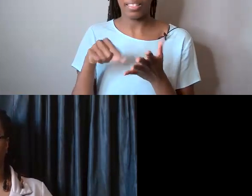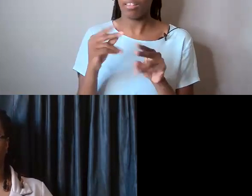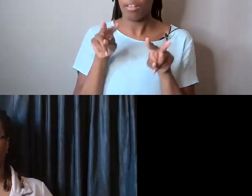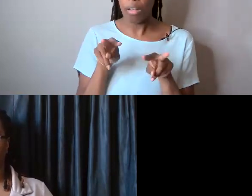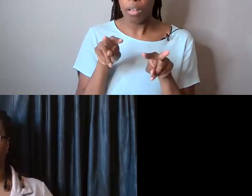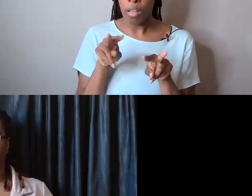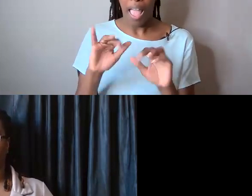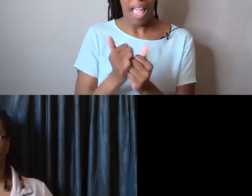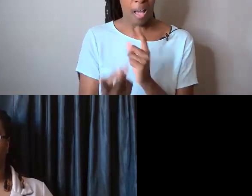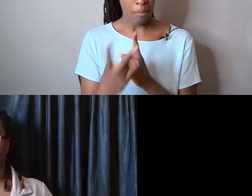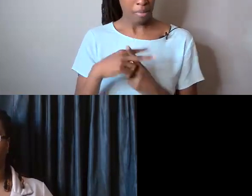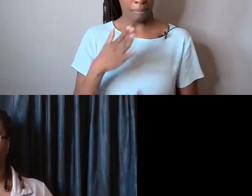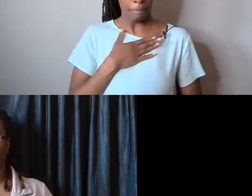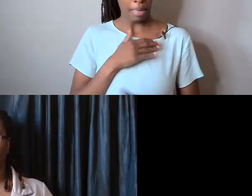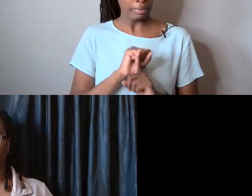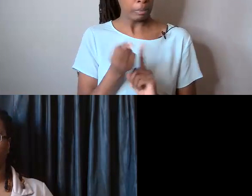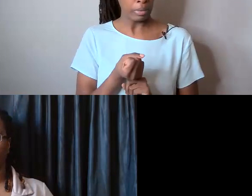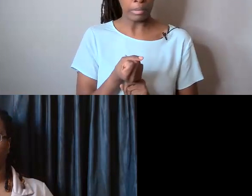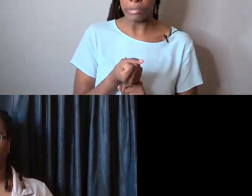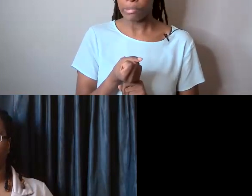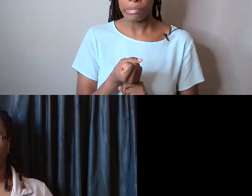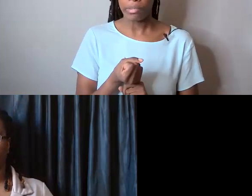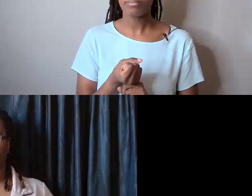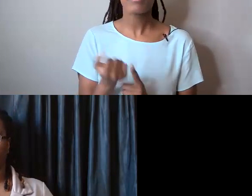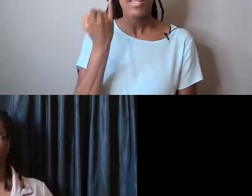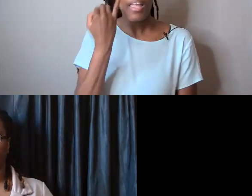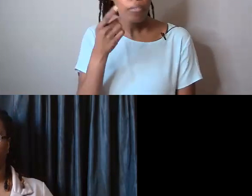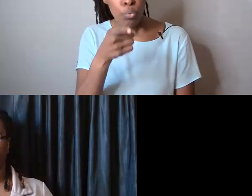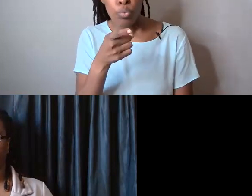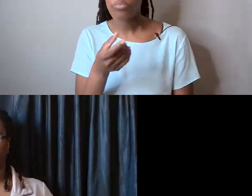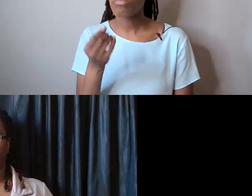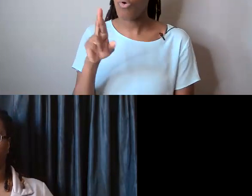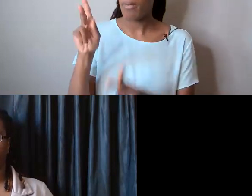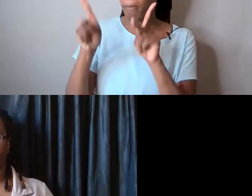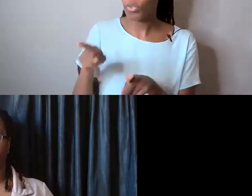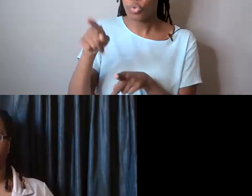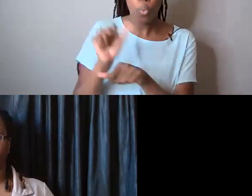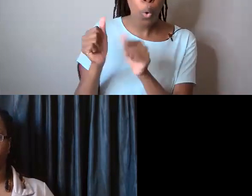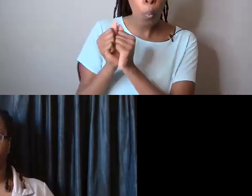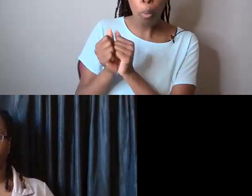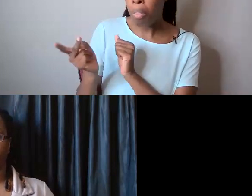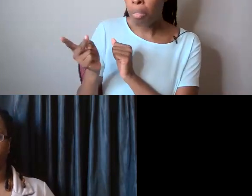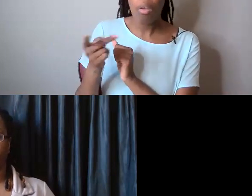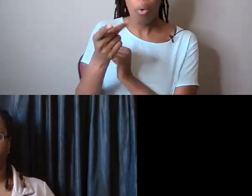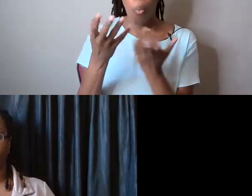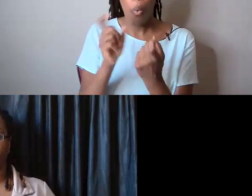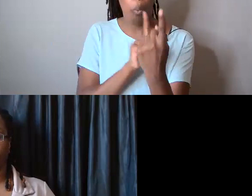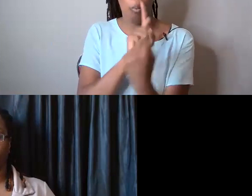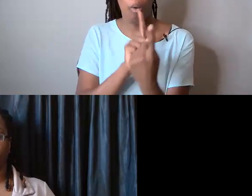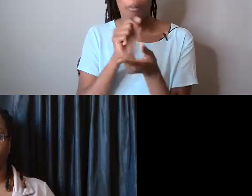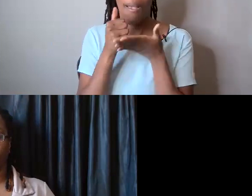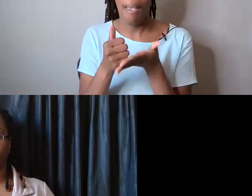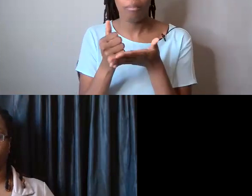situation. So if you or someone you work with would like one on one help understanding how